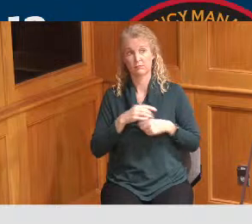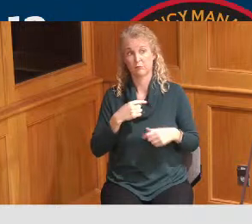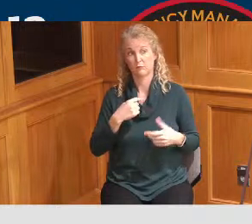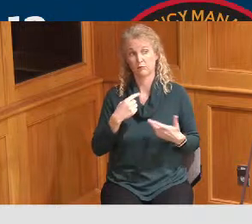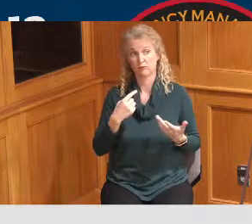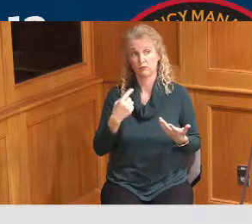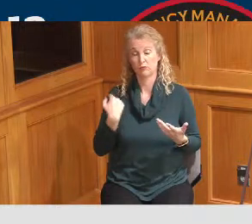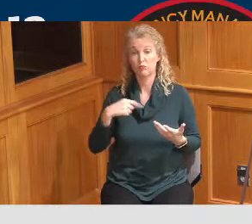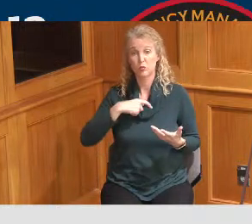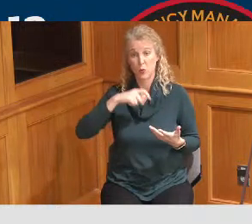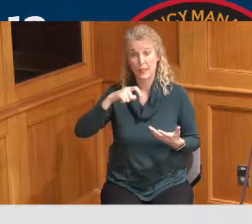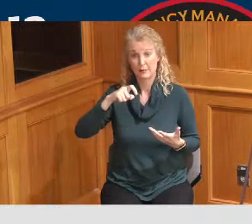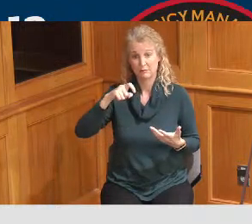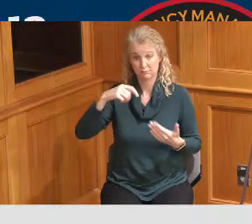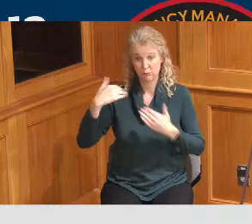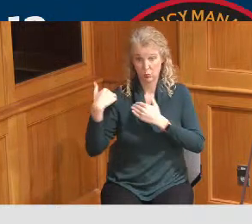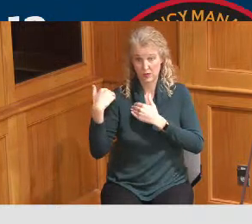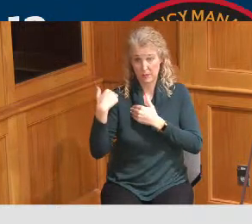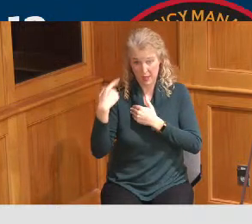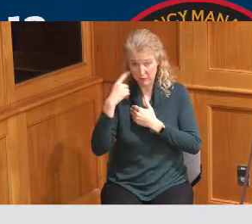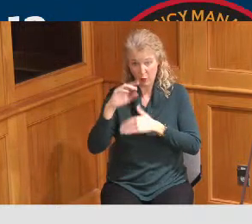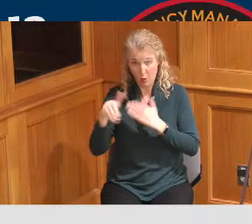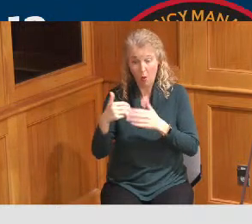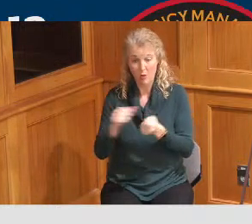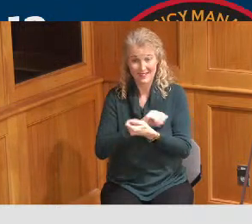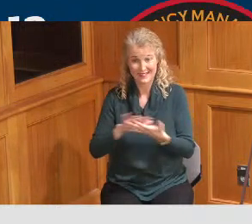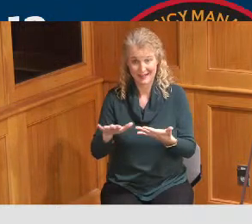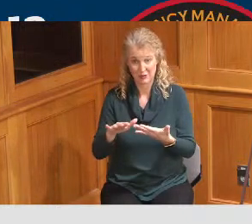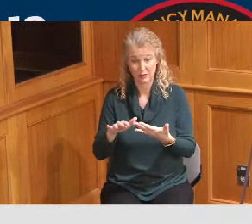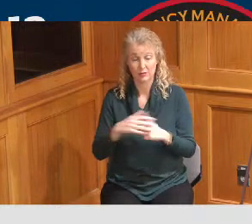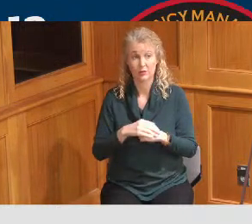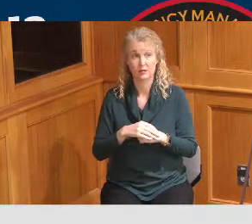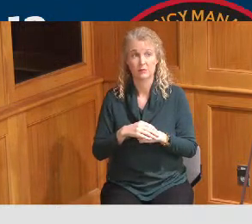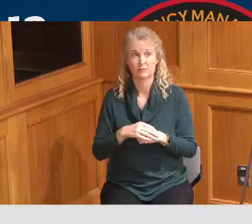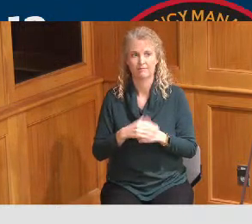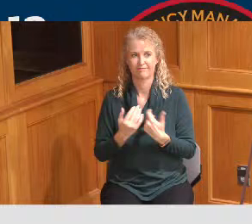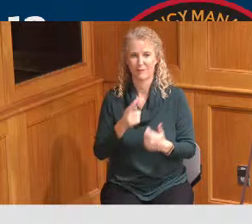a responsibility to be prepared for disasters if nothing else who's in charge and how to ask for